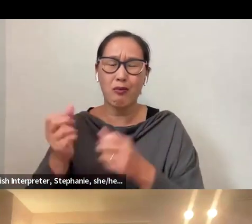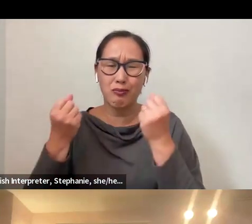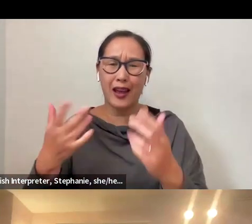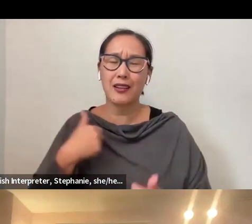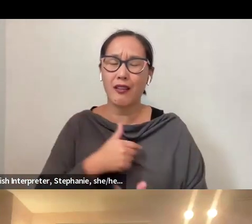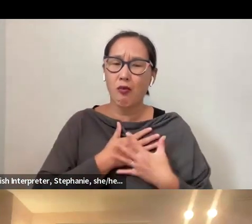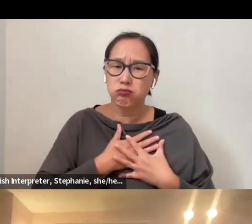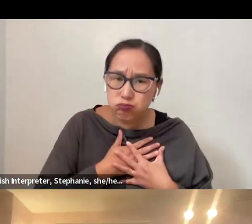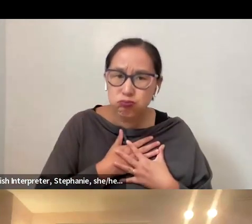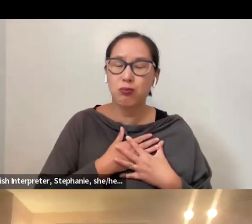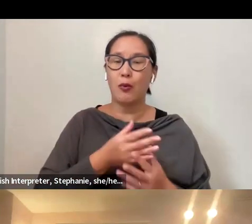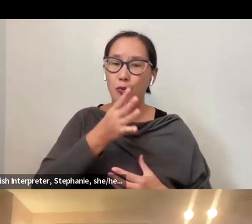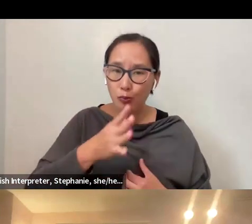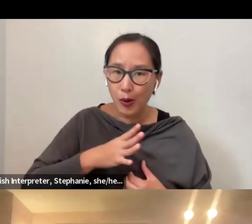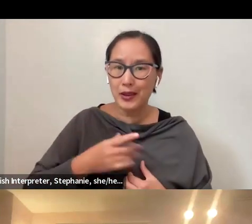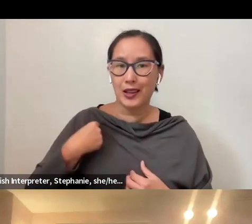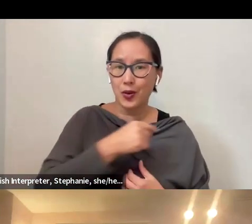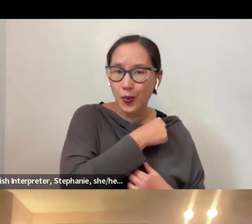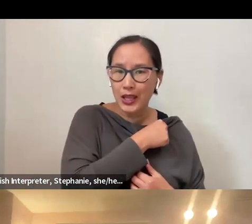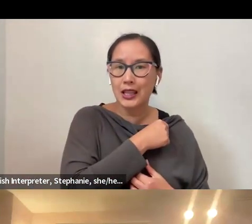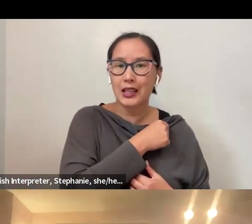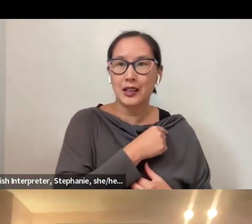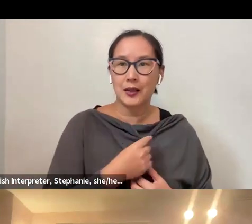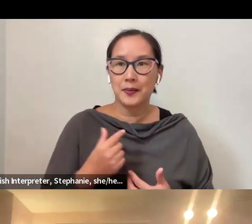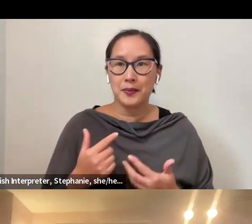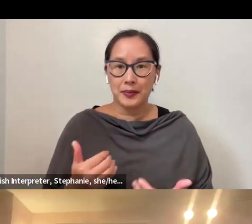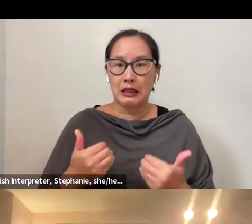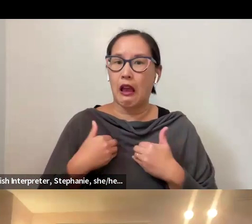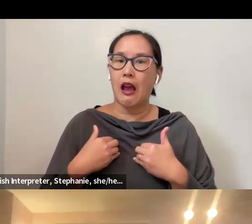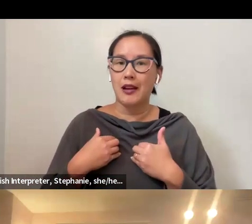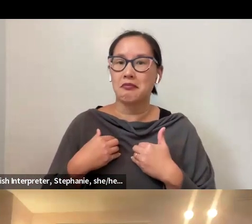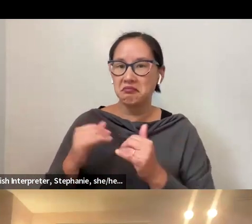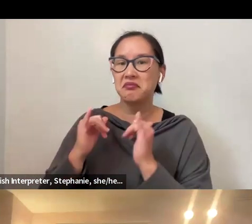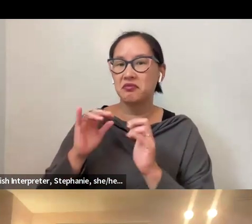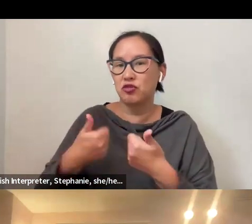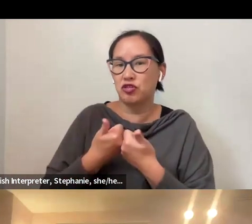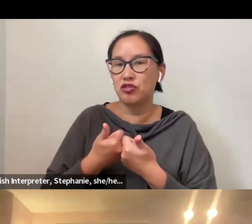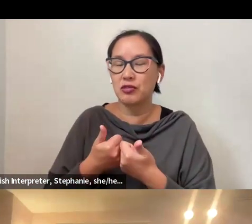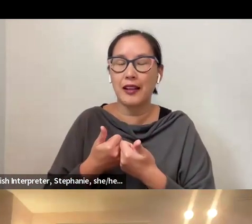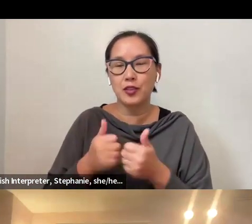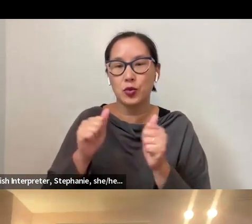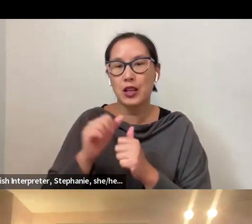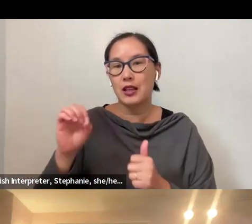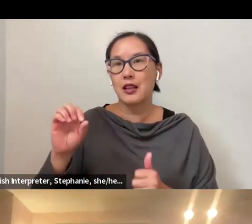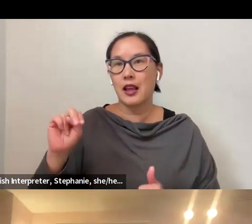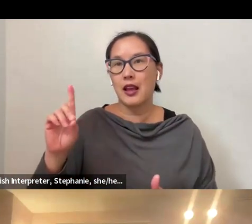you know, had similar, had similar challenges with endometriosis. So thank you for this.